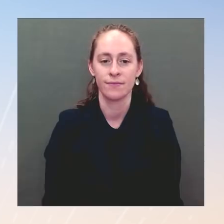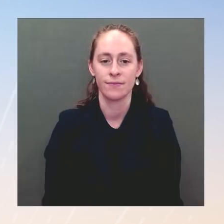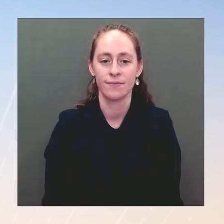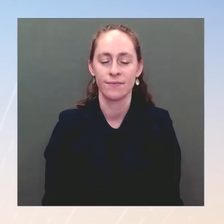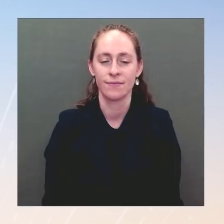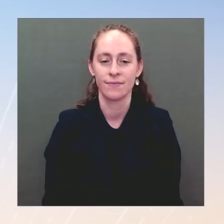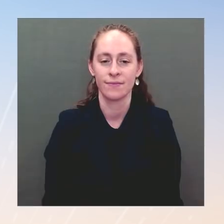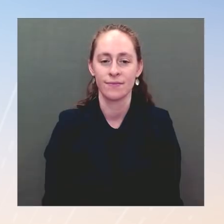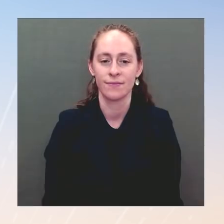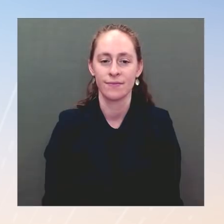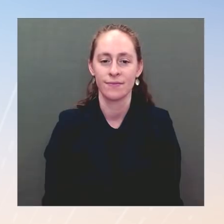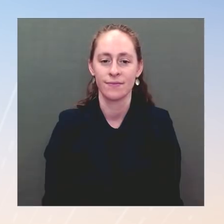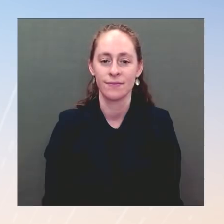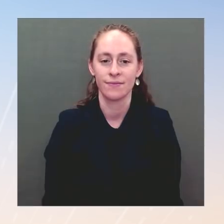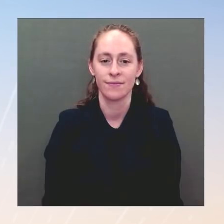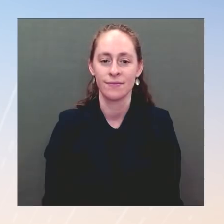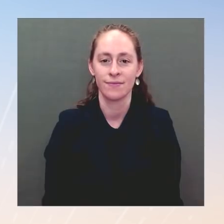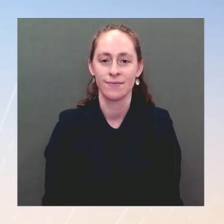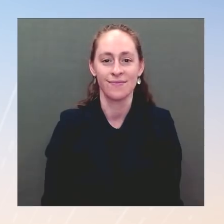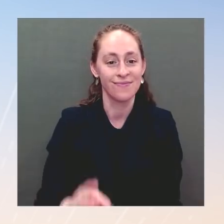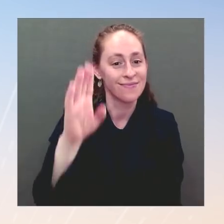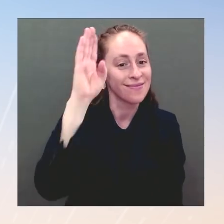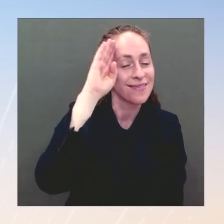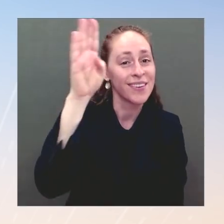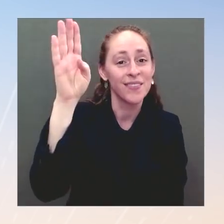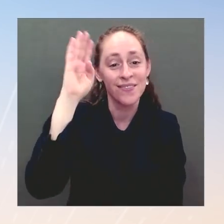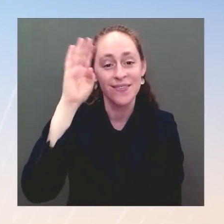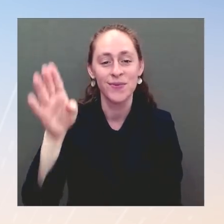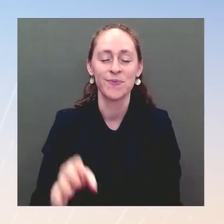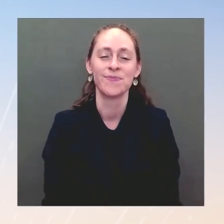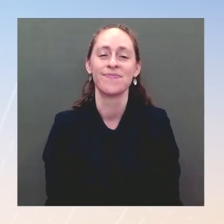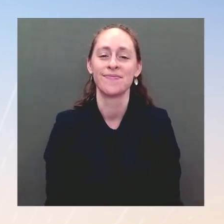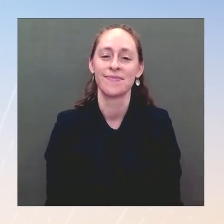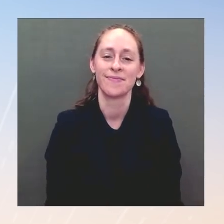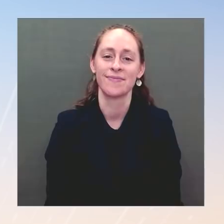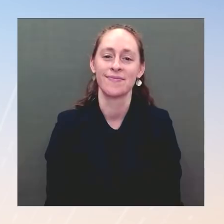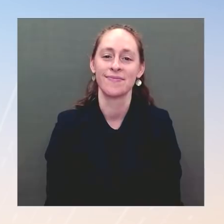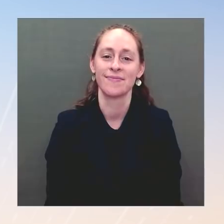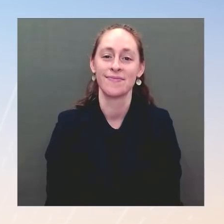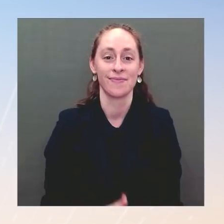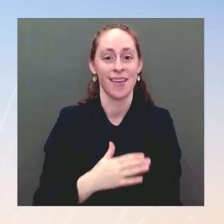Ms. Psaki: Hi, everyone. Happy Wednesday. Are we Wednesday? Yes. Okay.